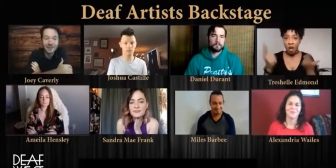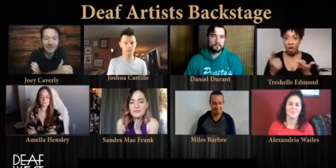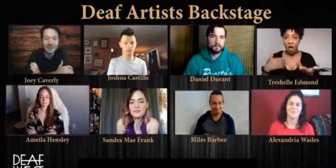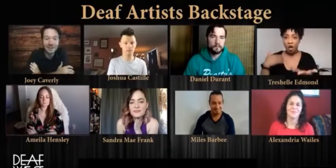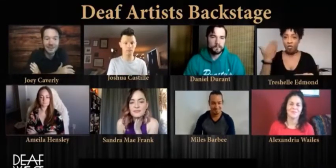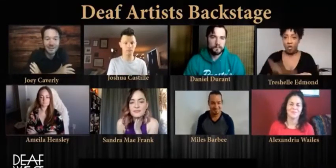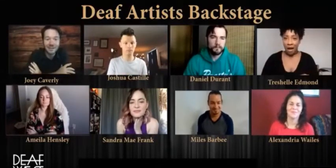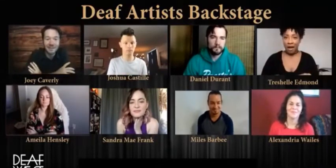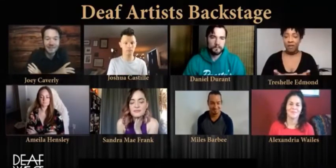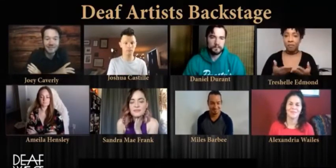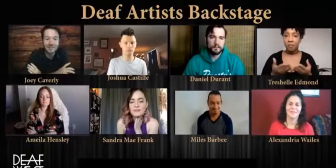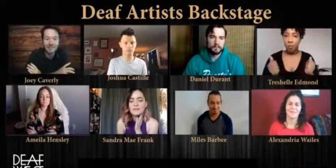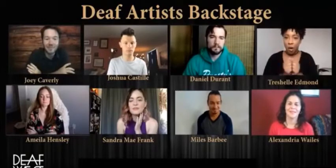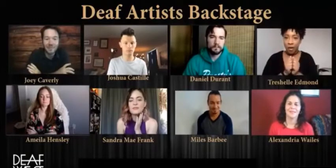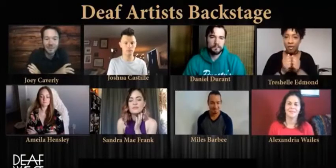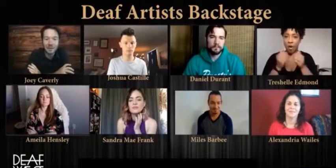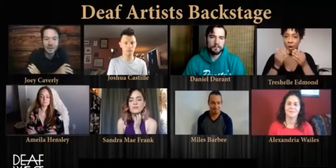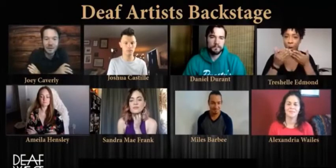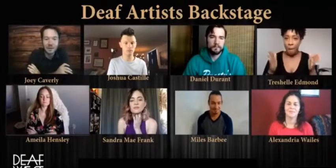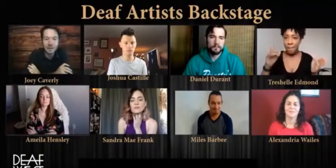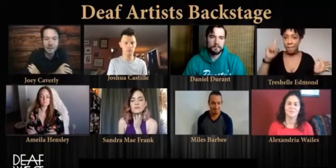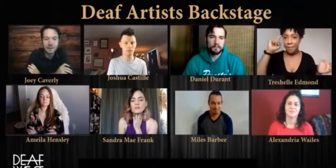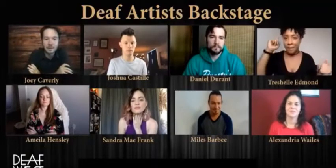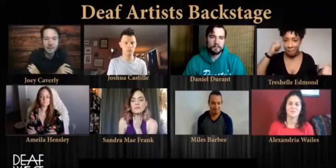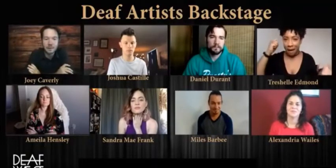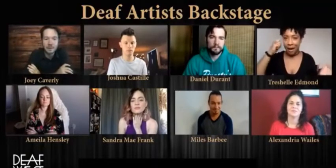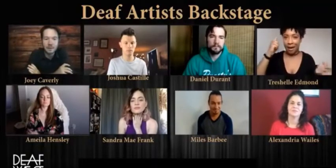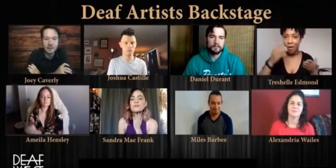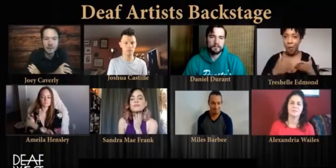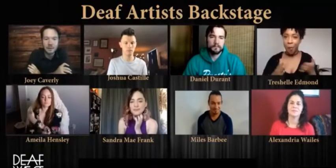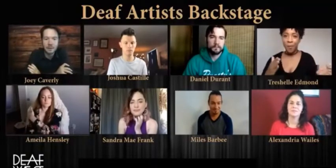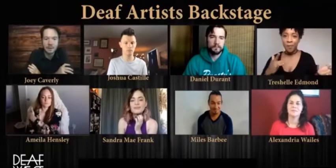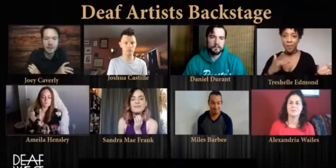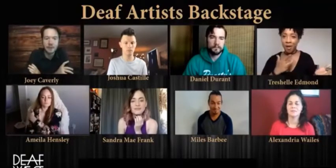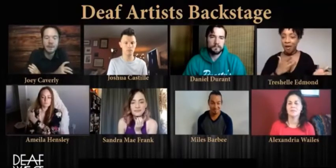Treshelle: I think most importantly all of us came to the table with an open mind,